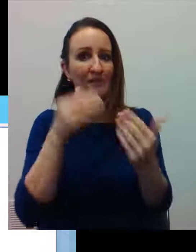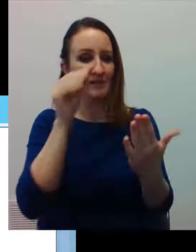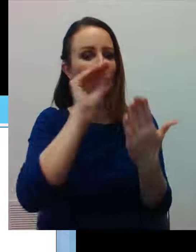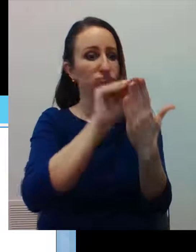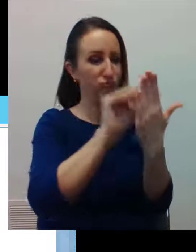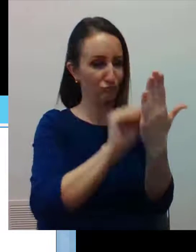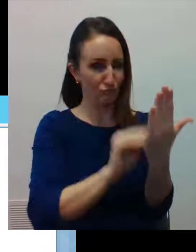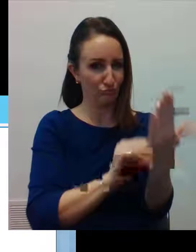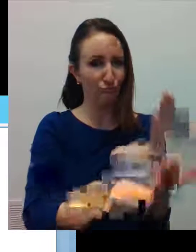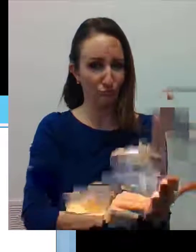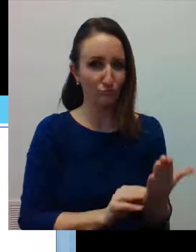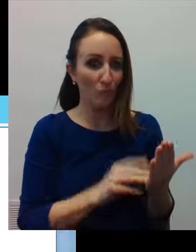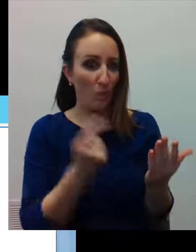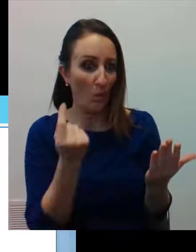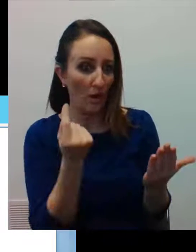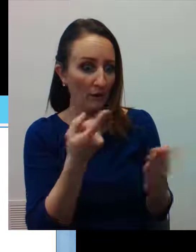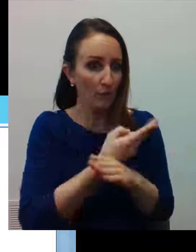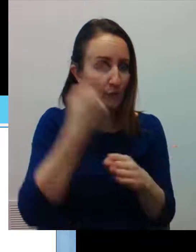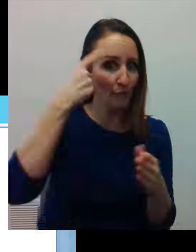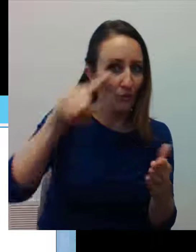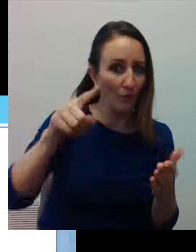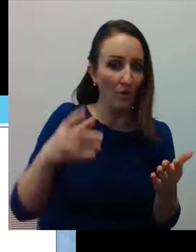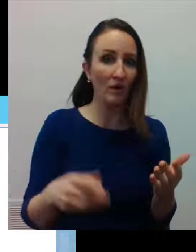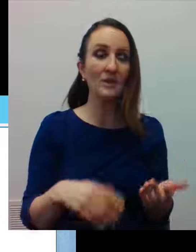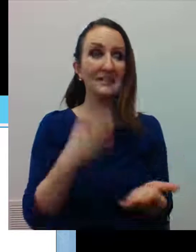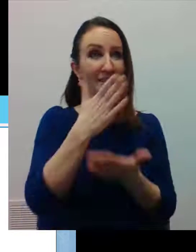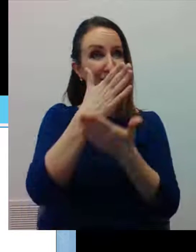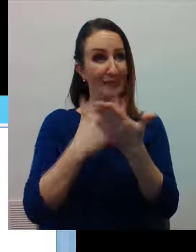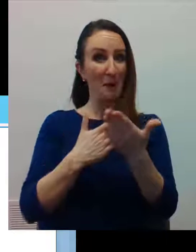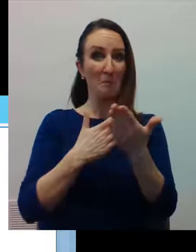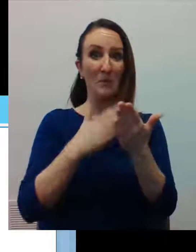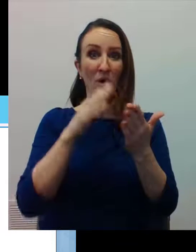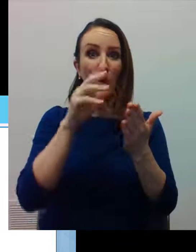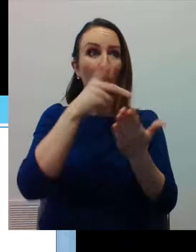Remember some ABLE programs will have a way for you to track your purchases